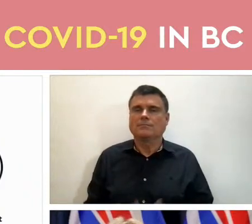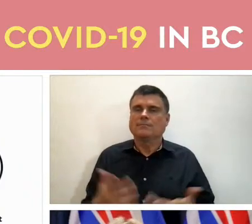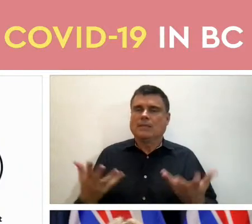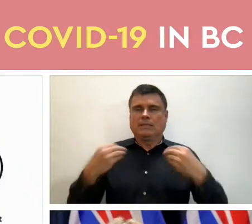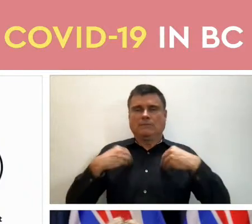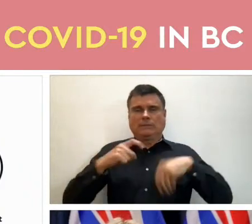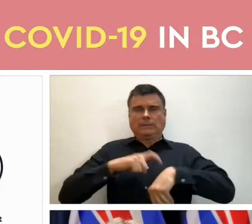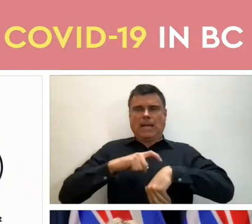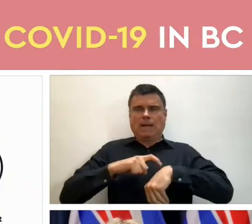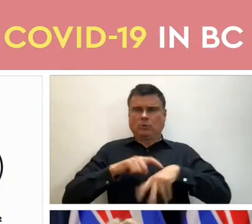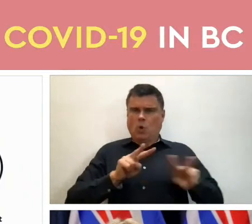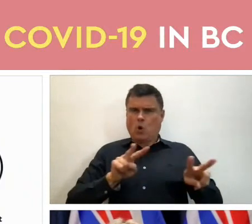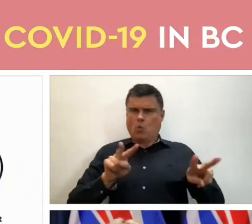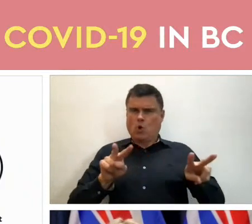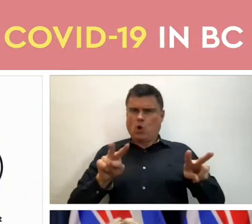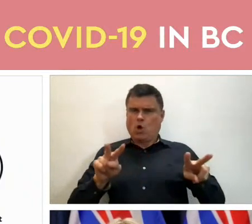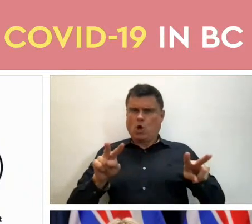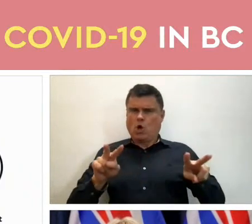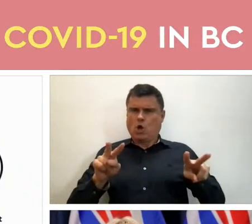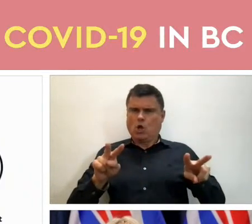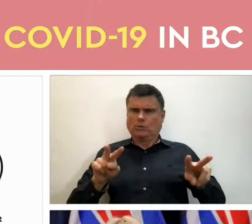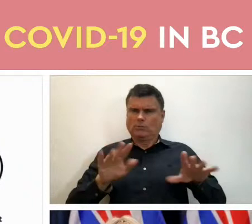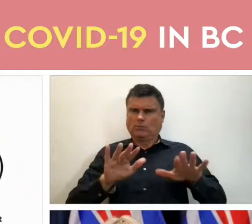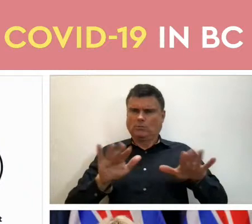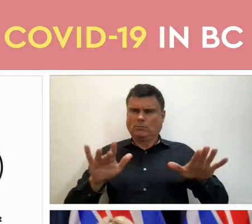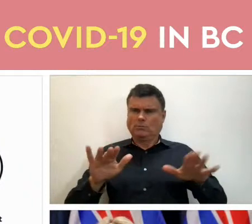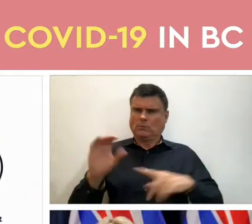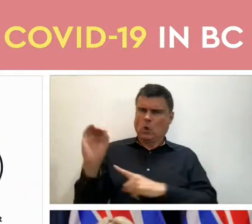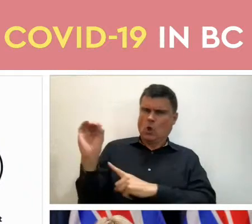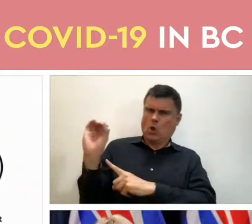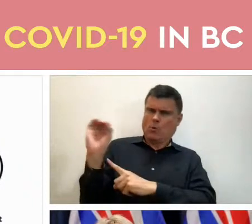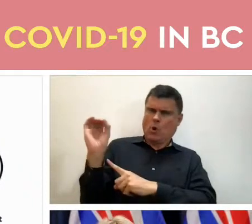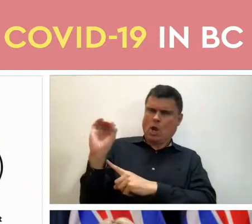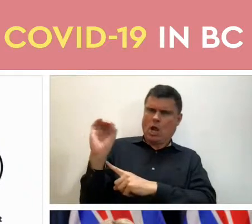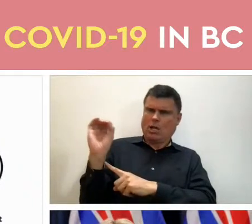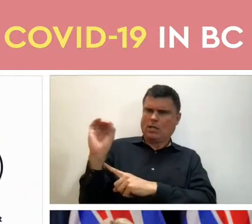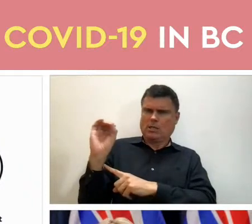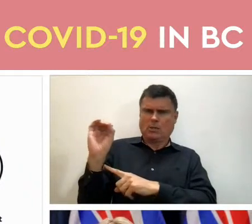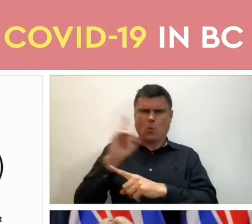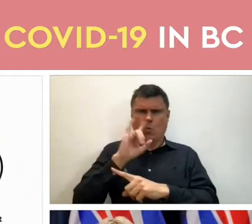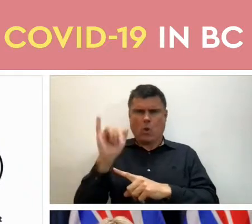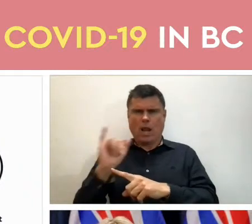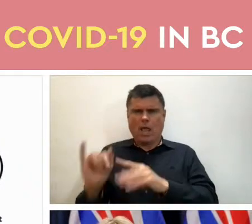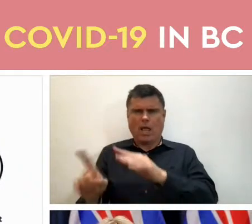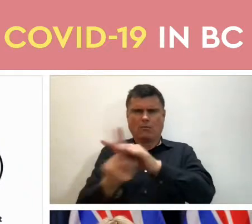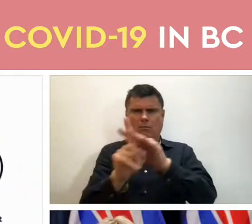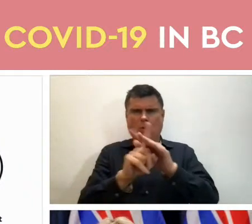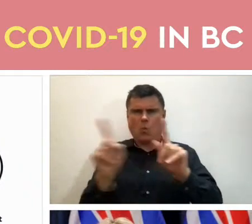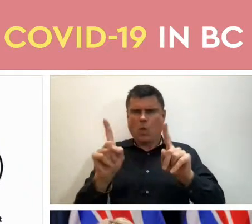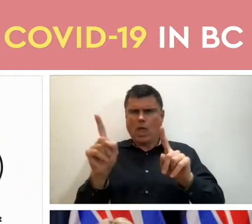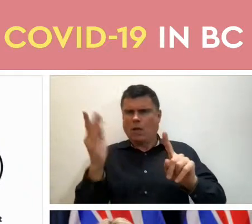to better understand the impact